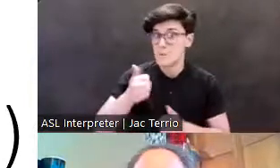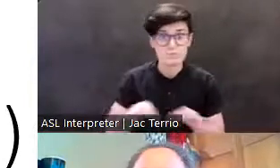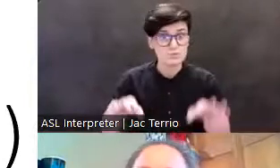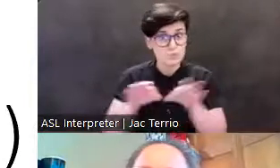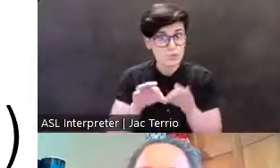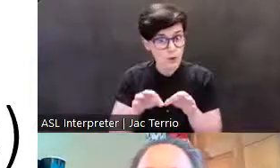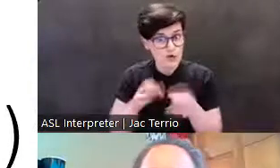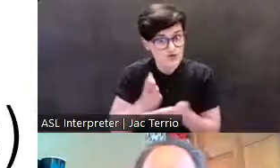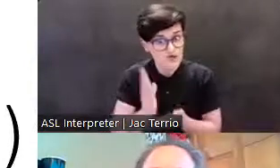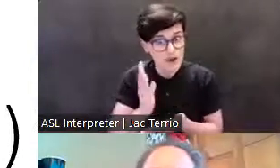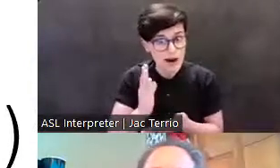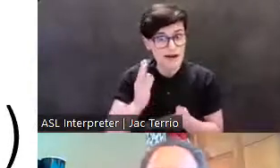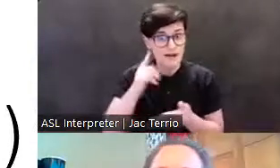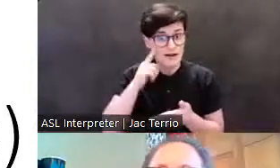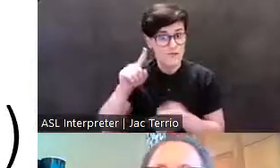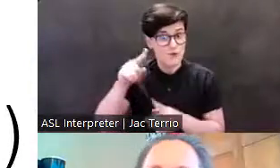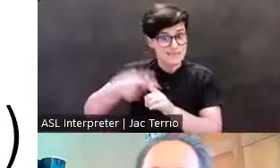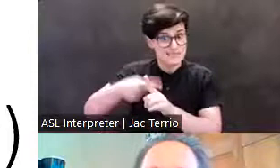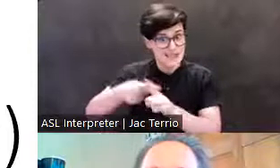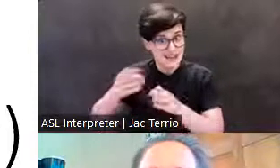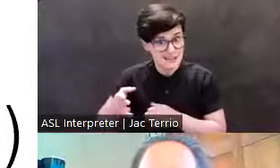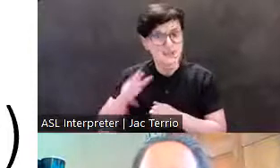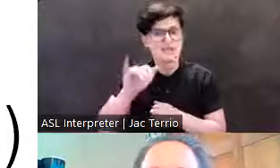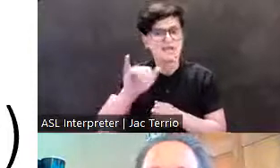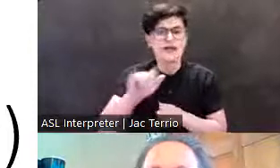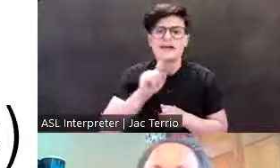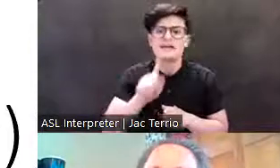is the legal rights to what is called summary process.